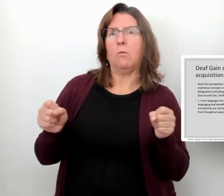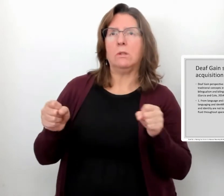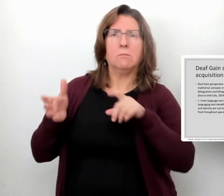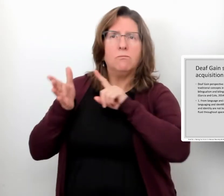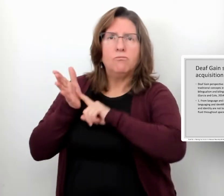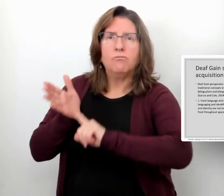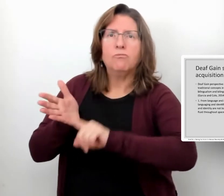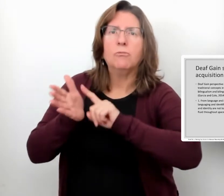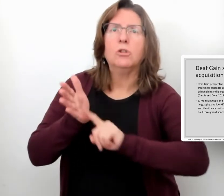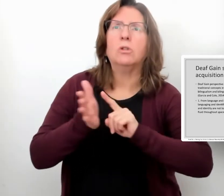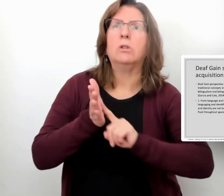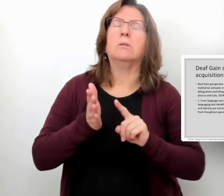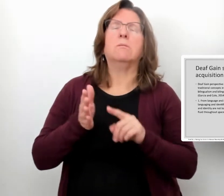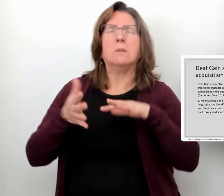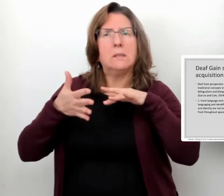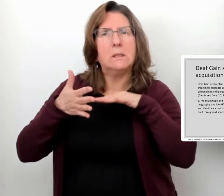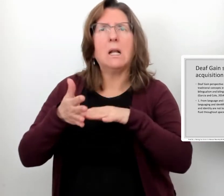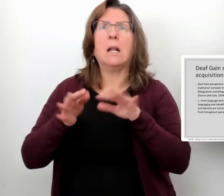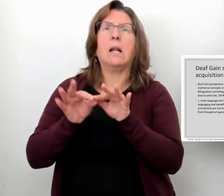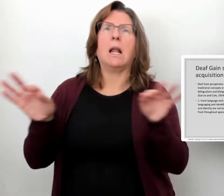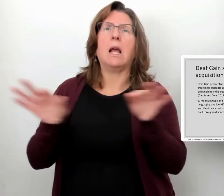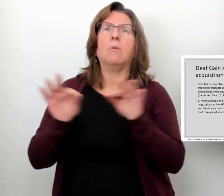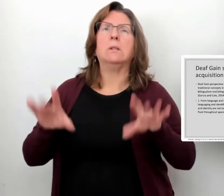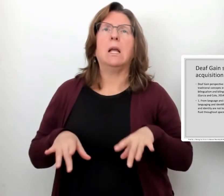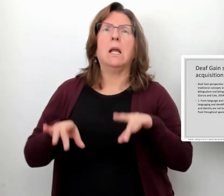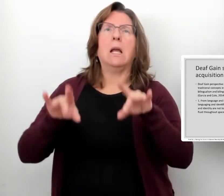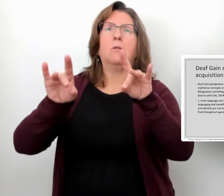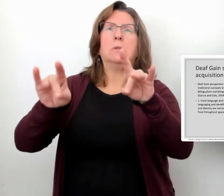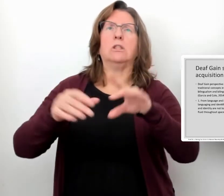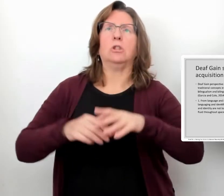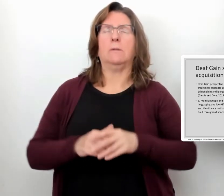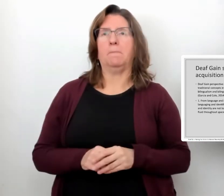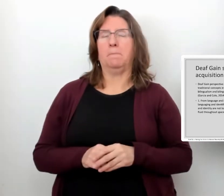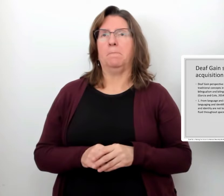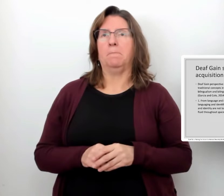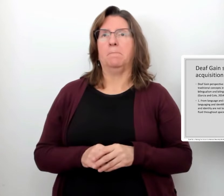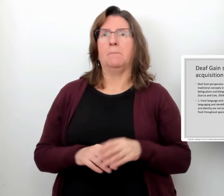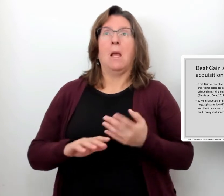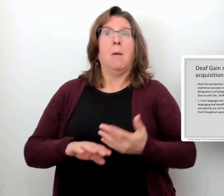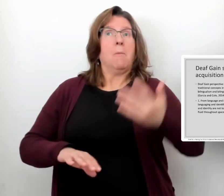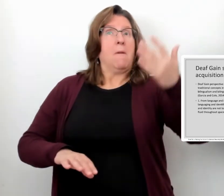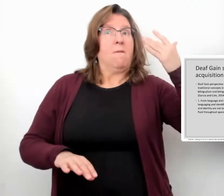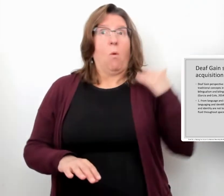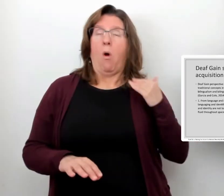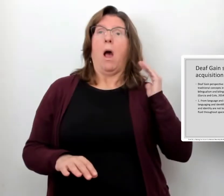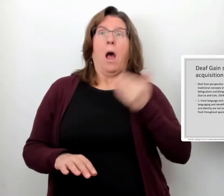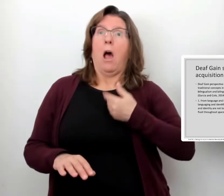We'll start by looking at linguistic research and the study of language acquisition.